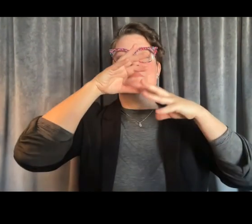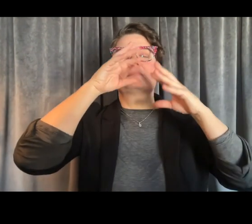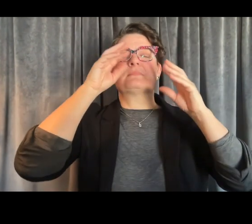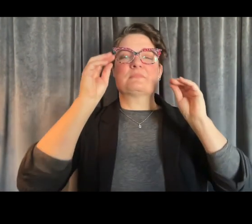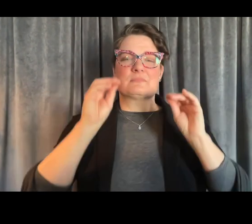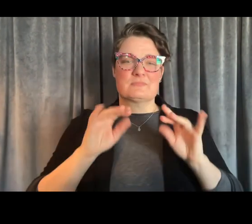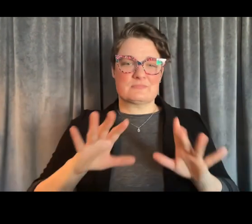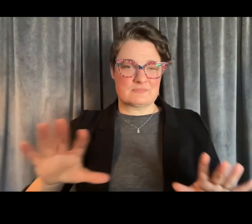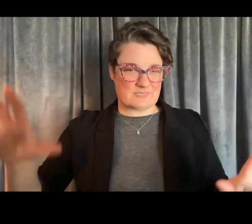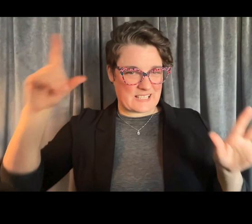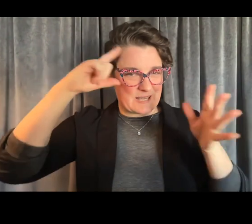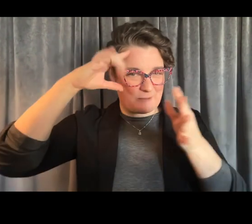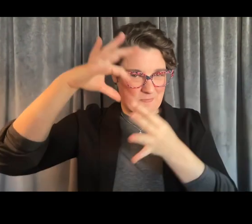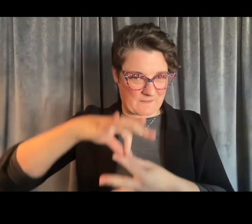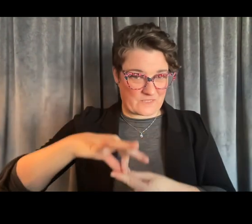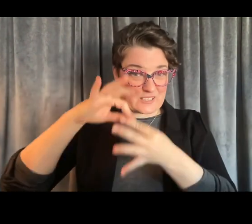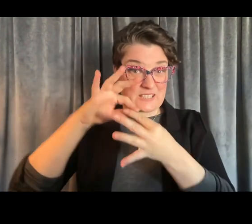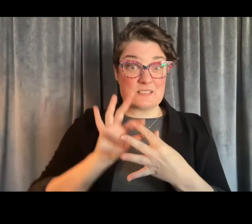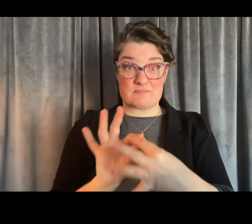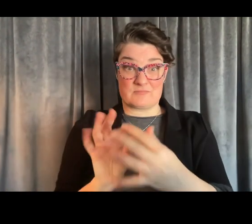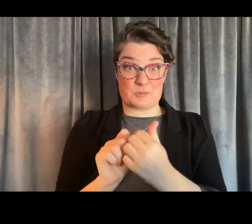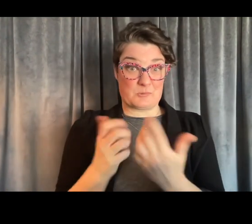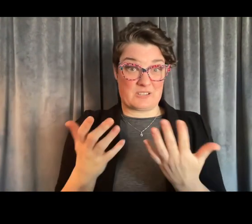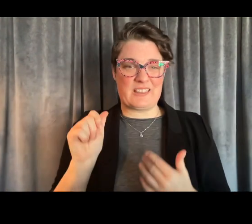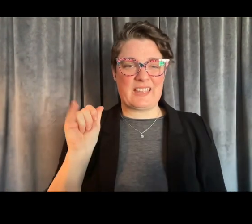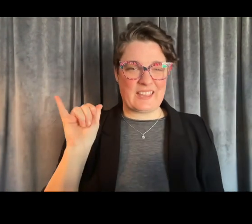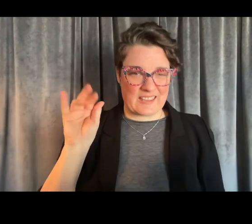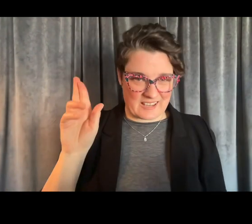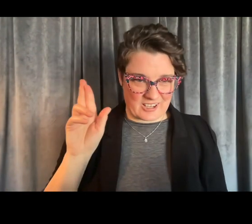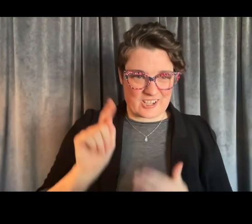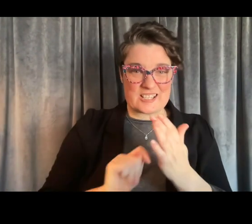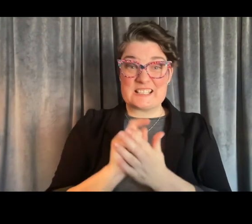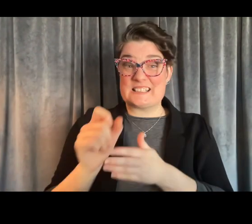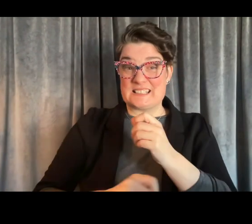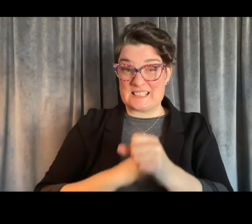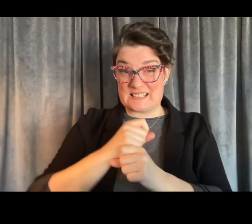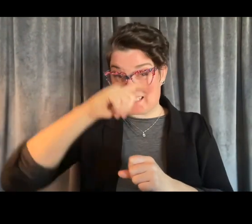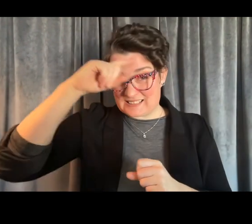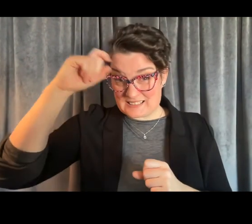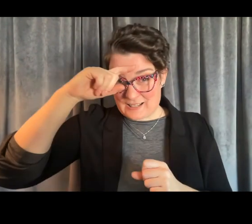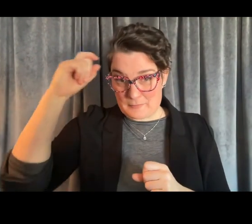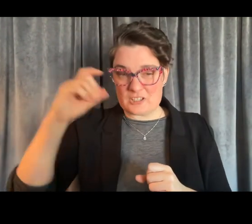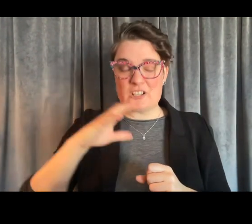The element is air, the season is summer and the foods are soft